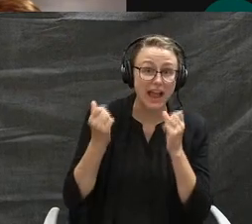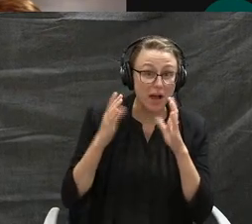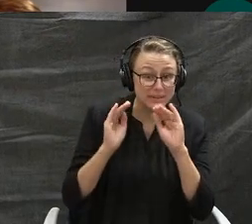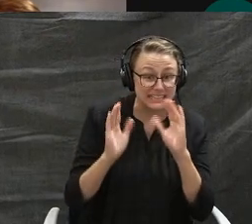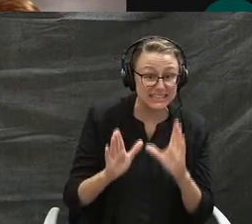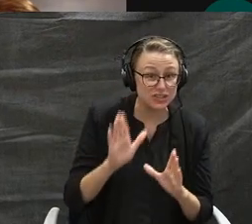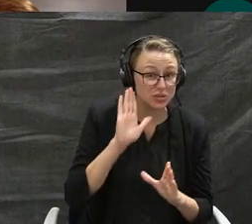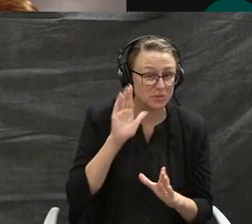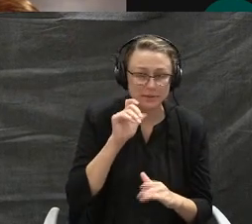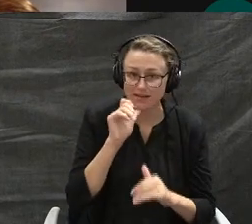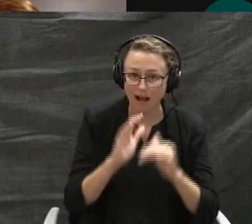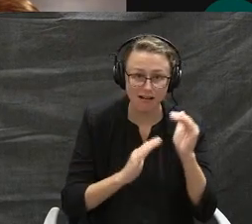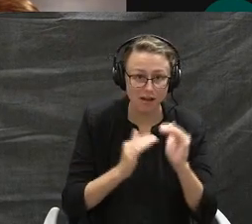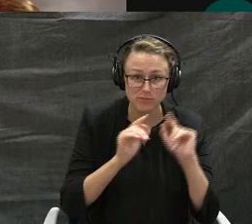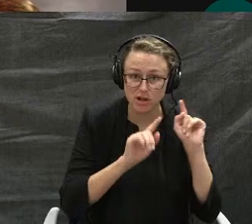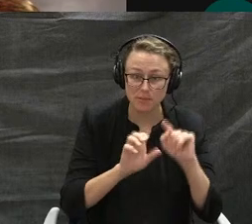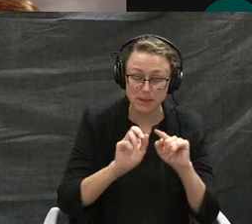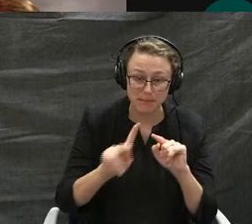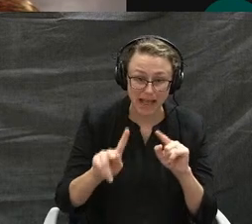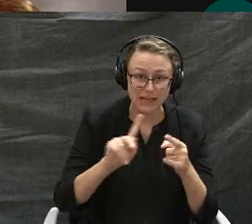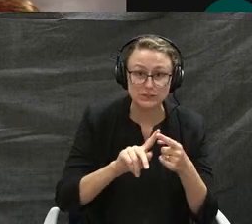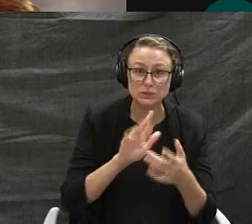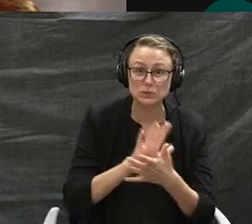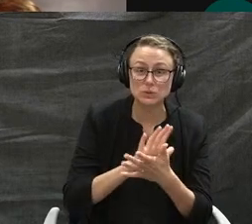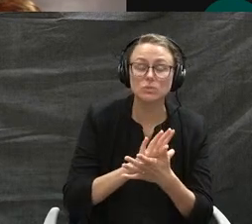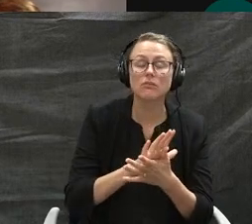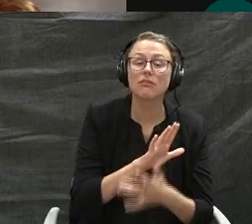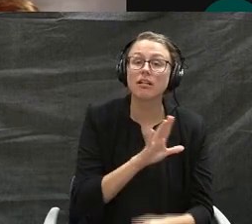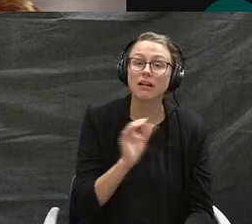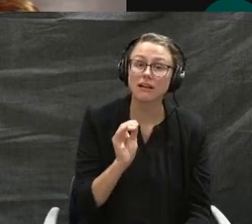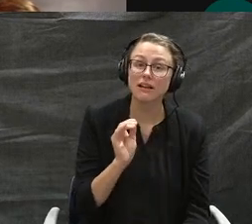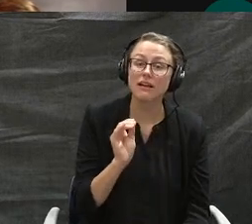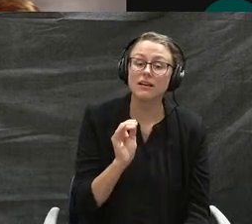teachers that are going to be uncomfortable with returning to